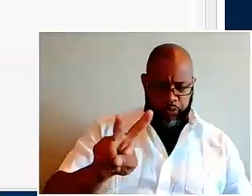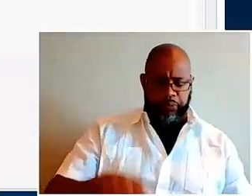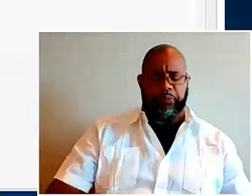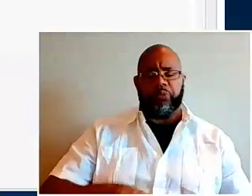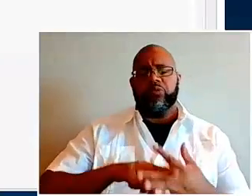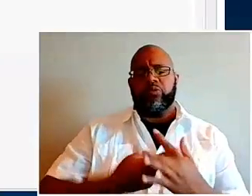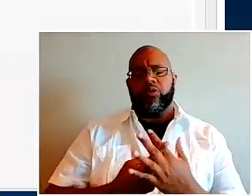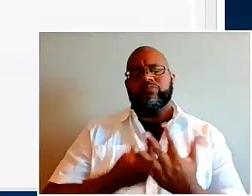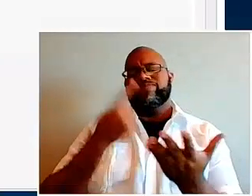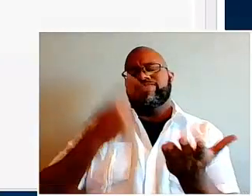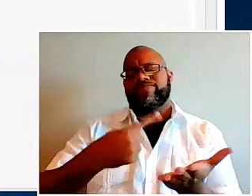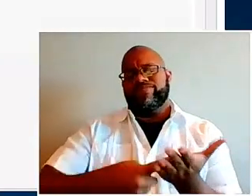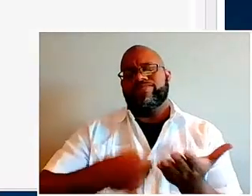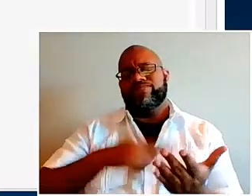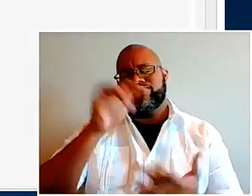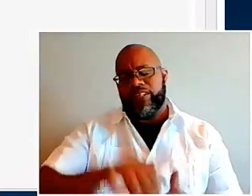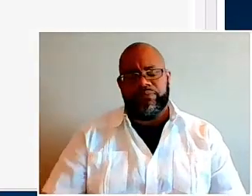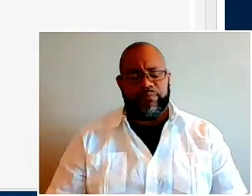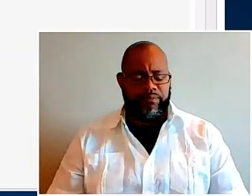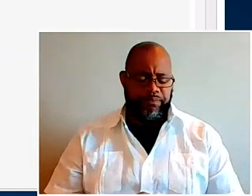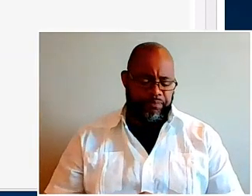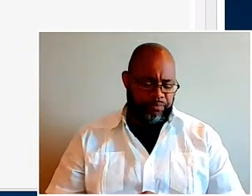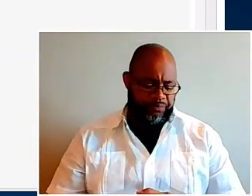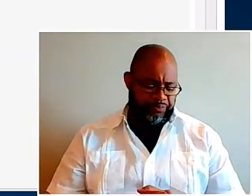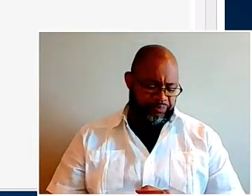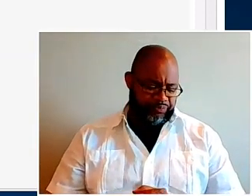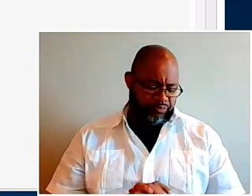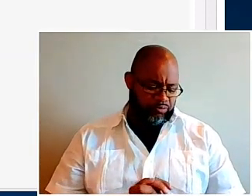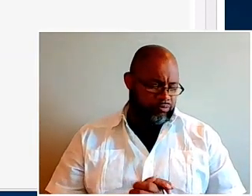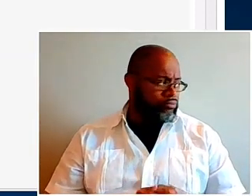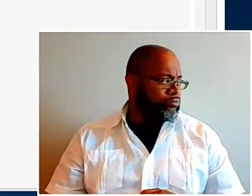have there.